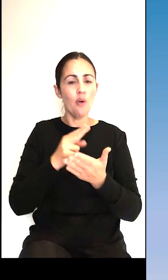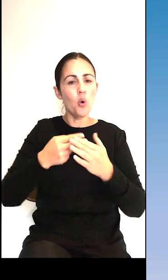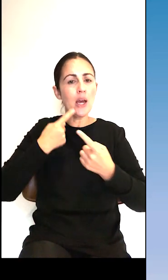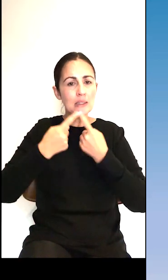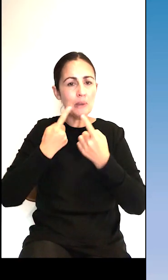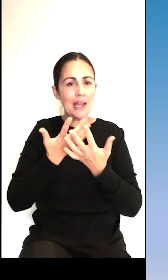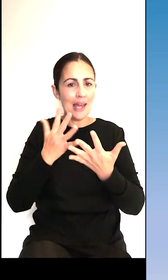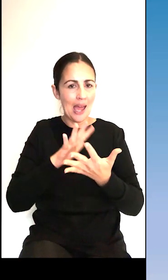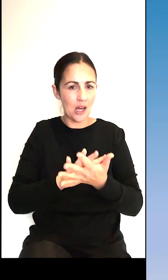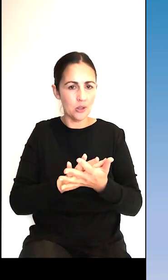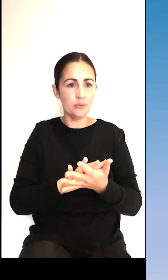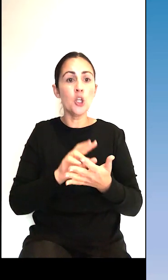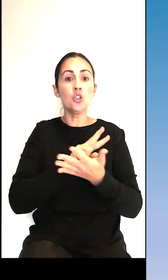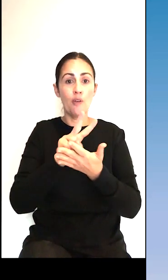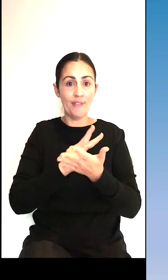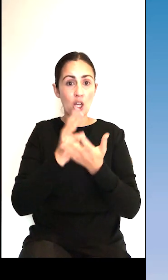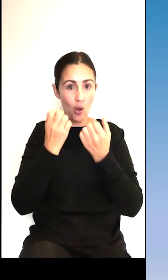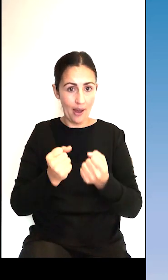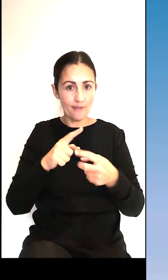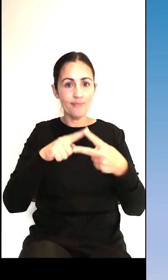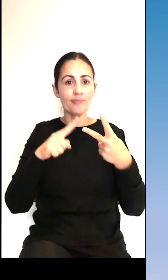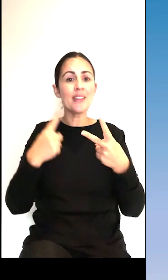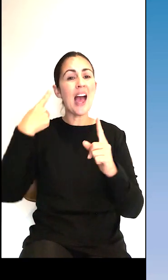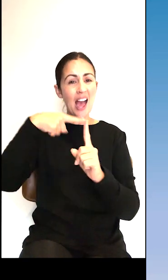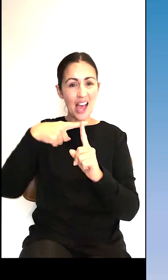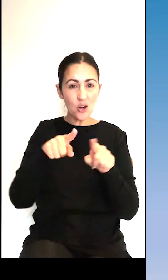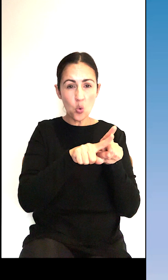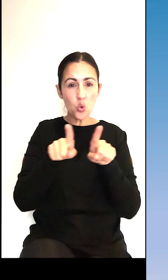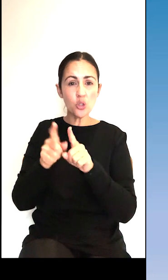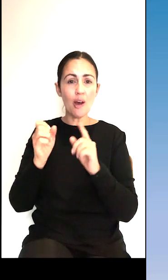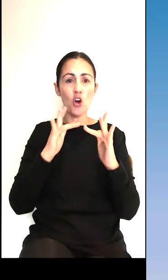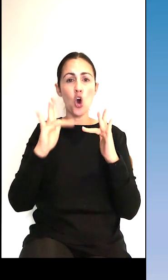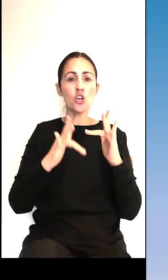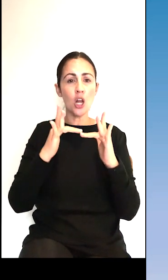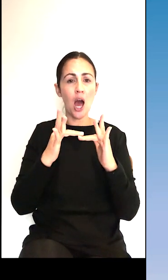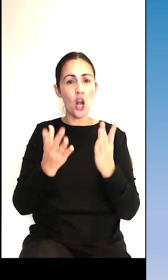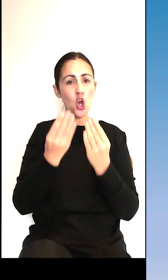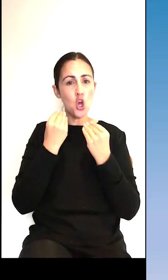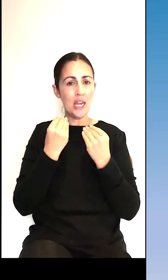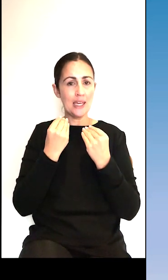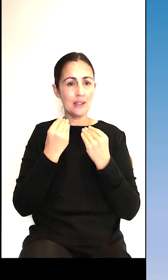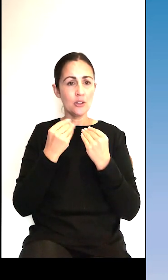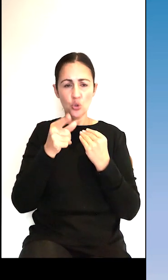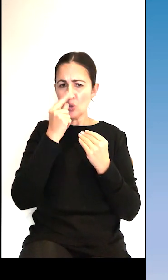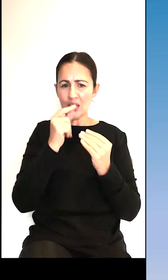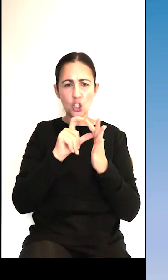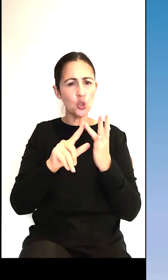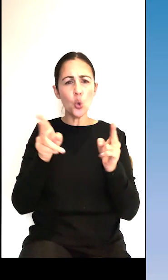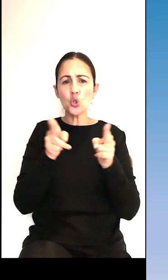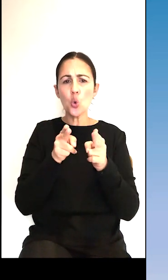which actually steps through advance care planning information in a lot more detail as well. So if that's something that you would like to work through yourself,